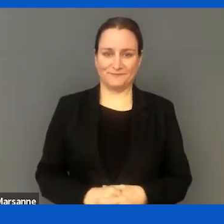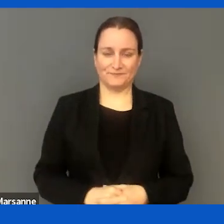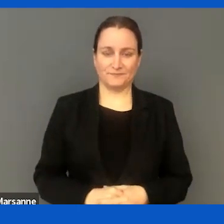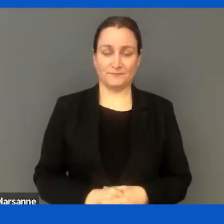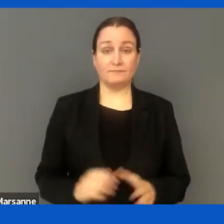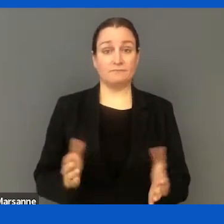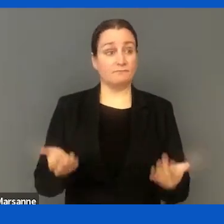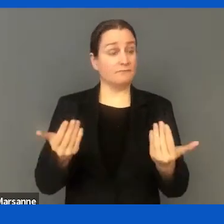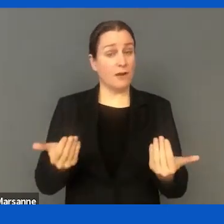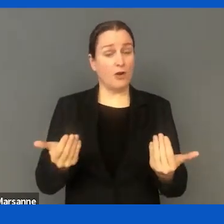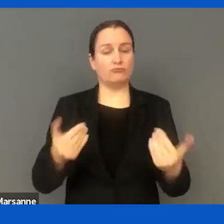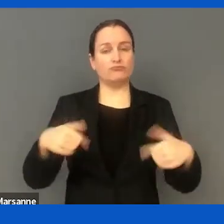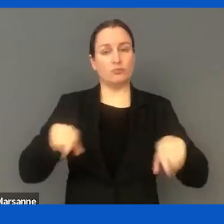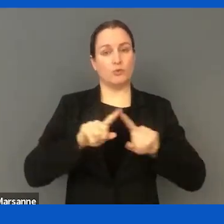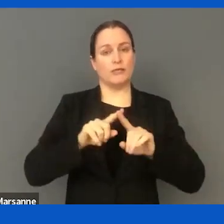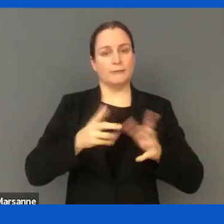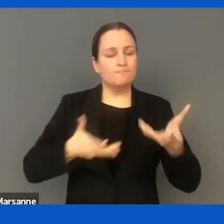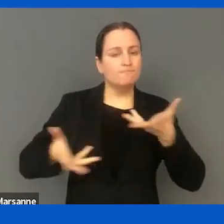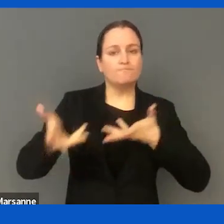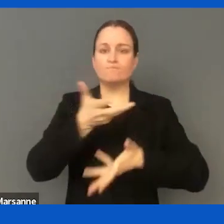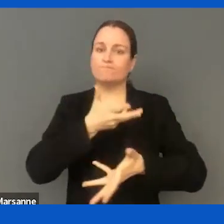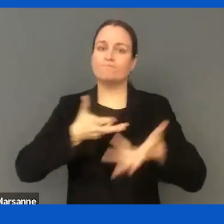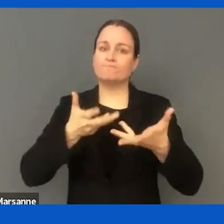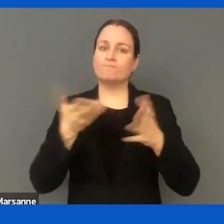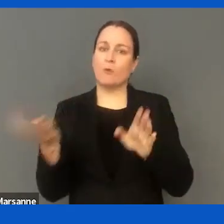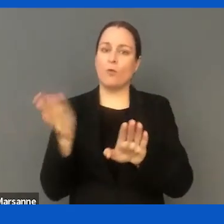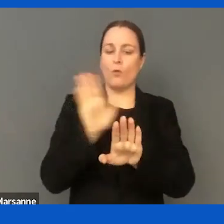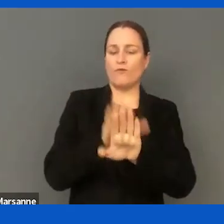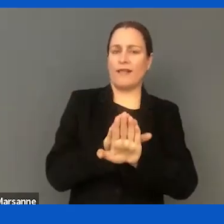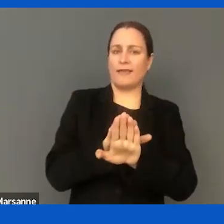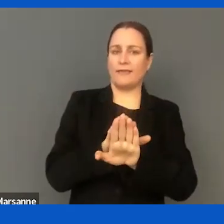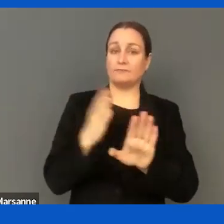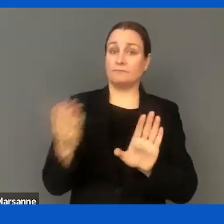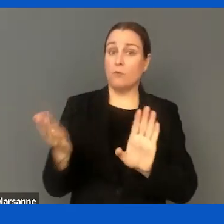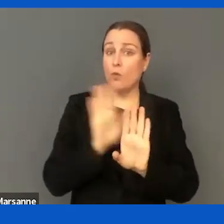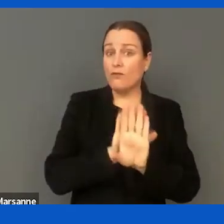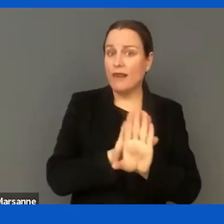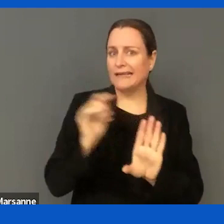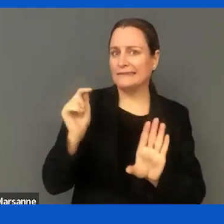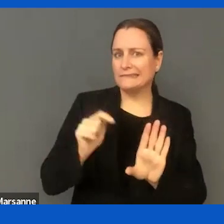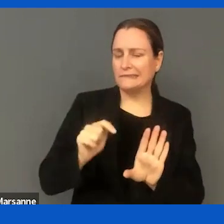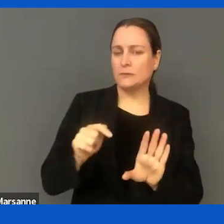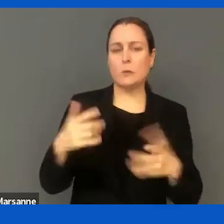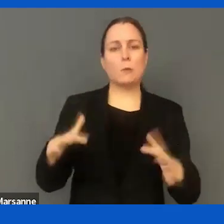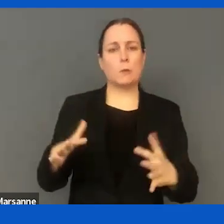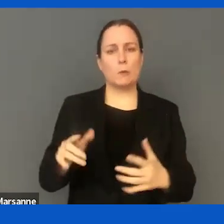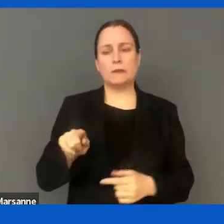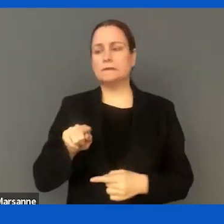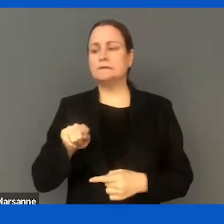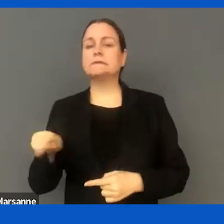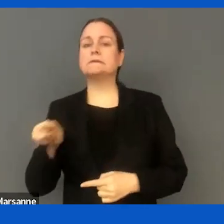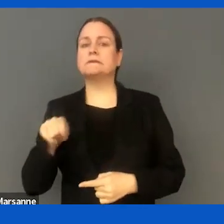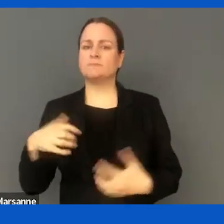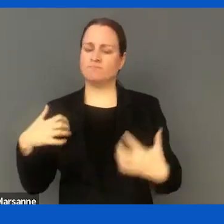is a really hot topic. I know people have strong feelings about overlays and that is fine. --